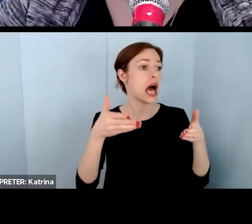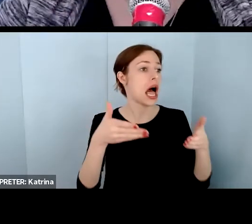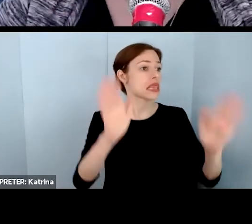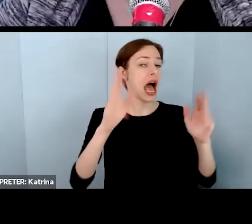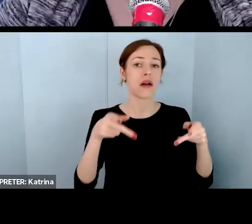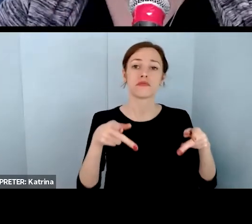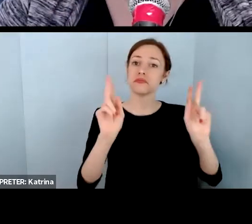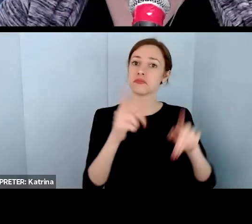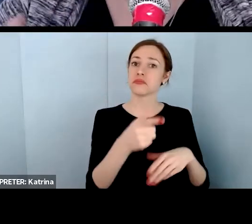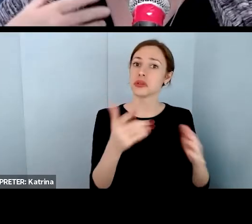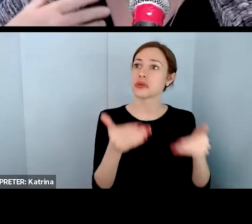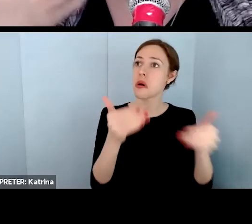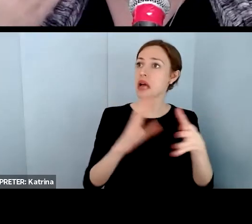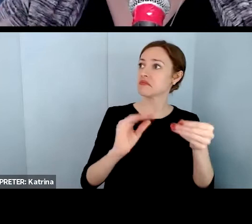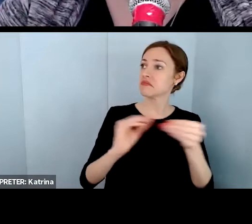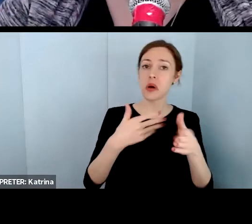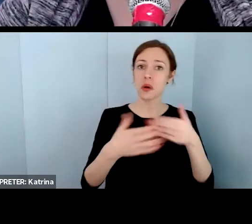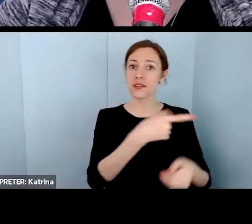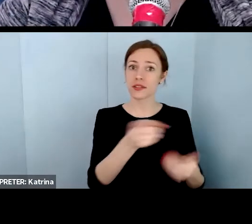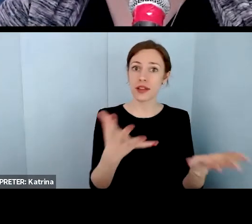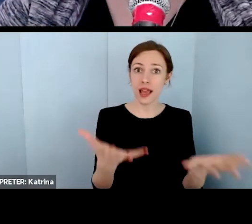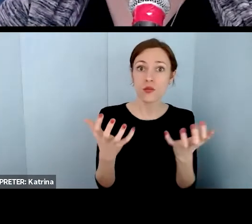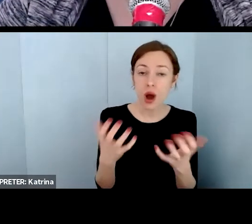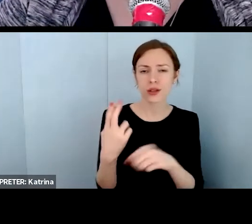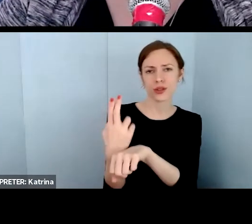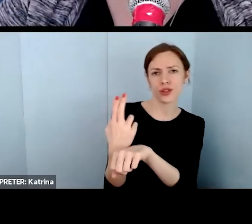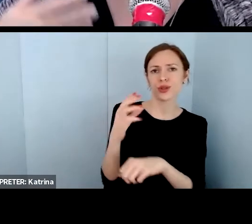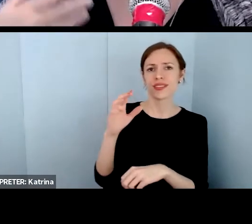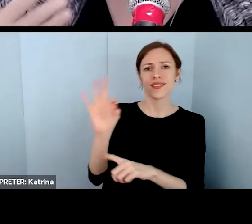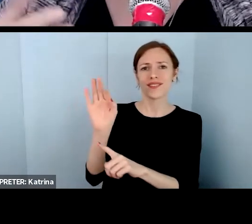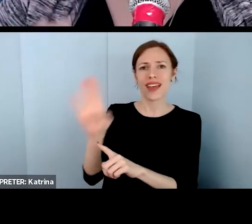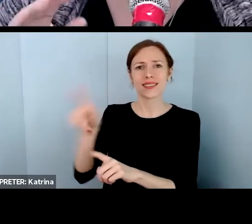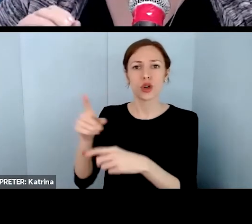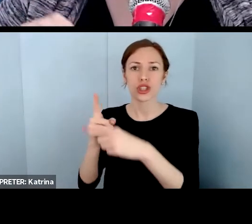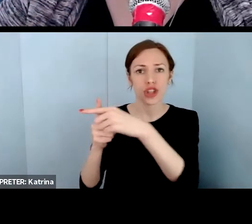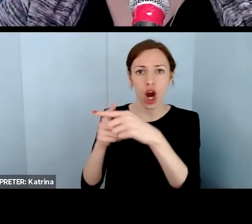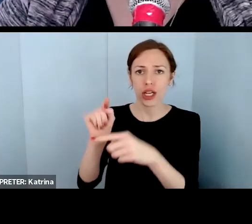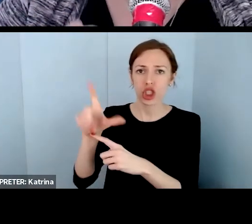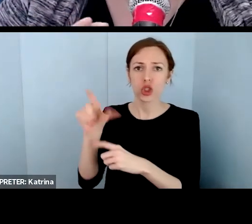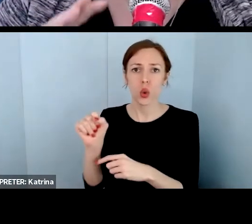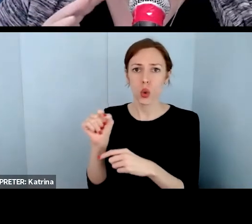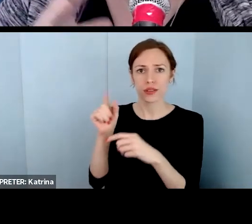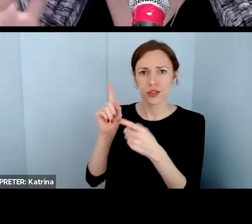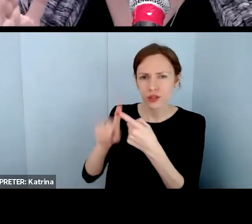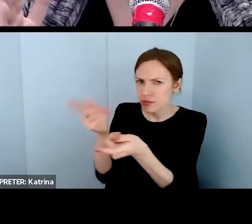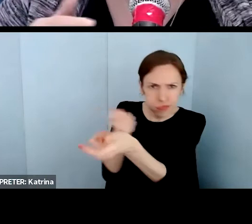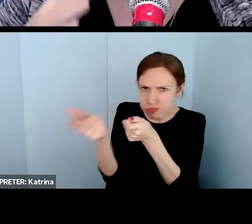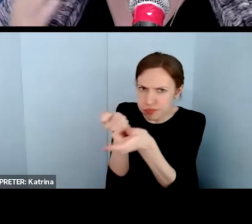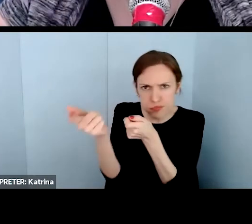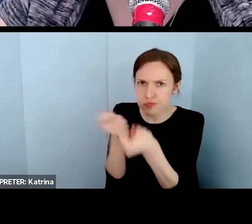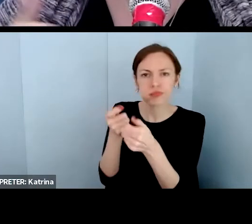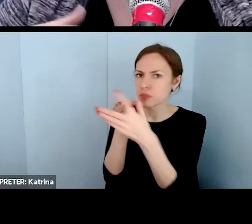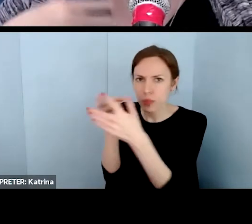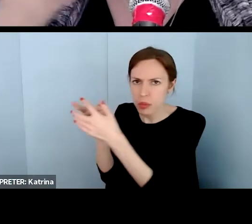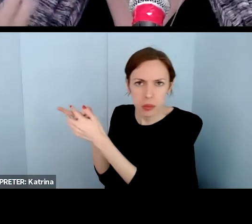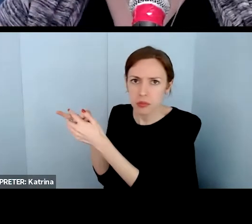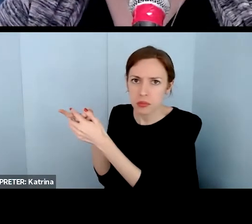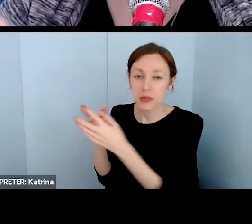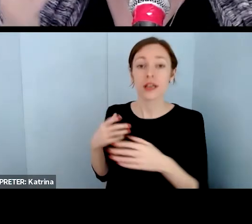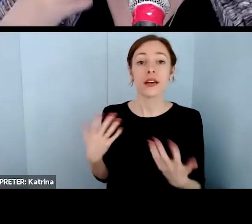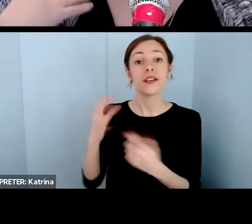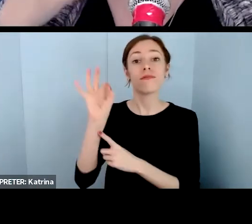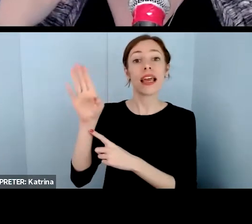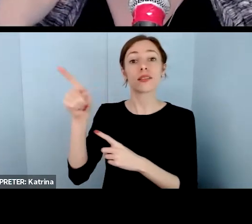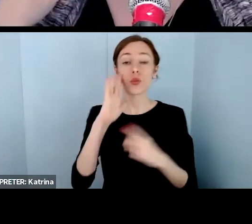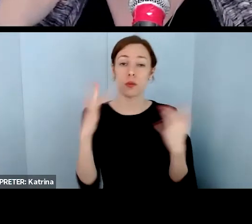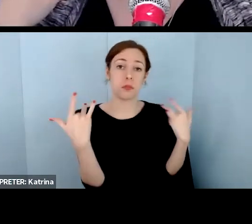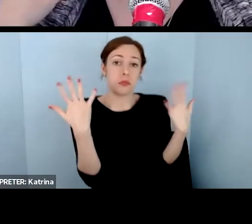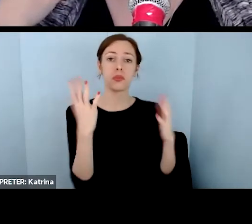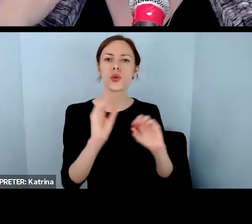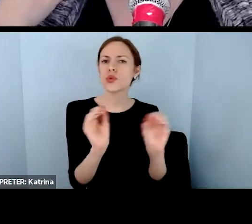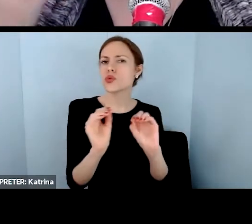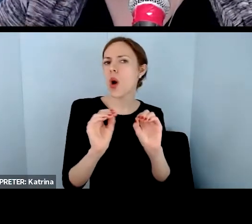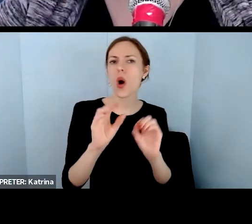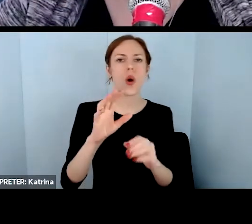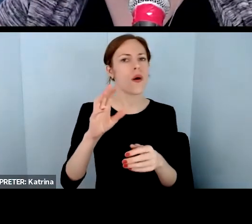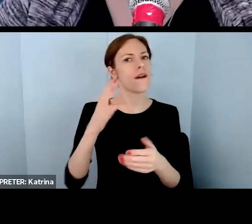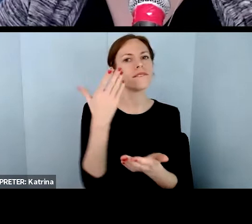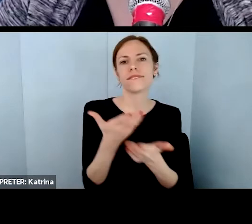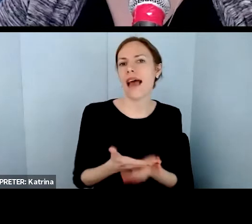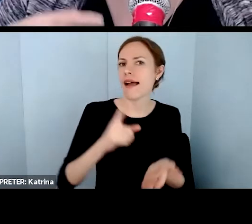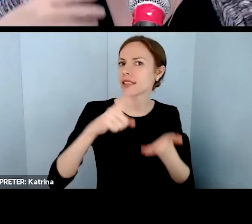tools and any capacity that they wanted, and that Facebook was going to perform no extra fact checking, no extra oversight.